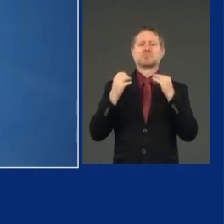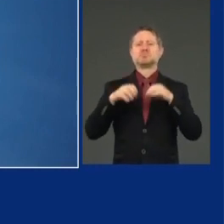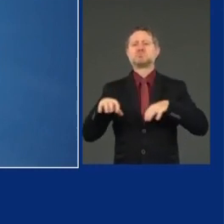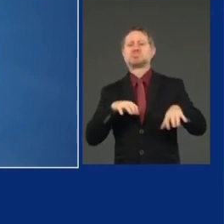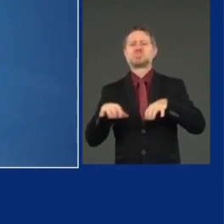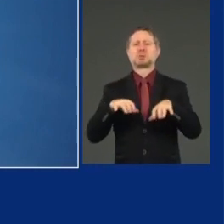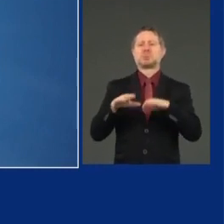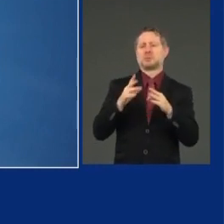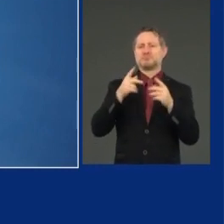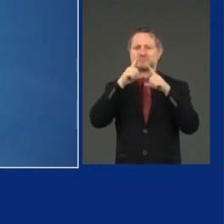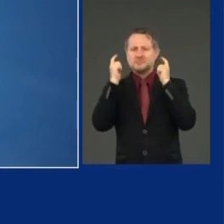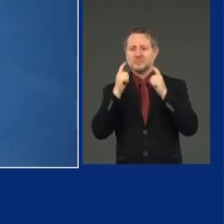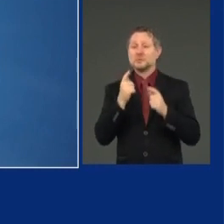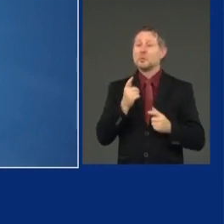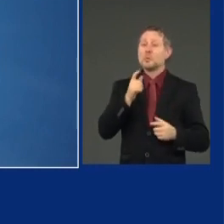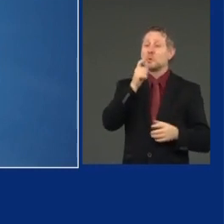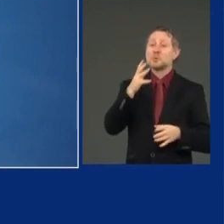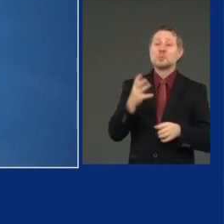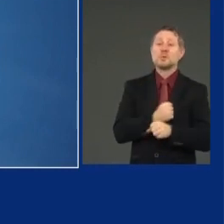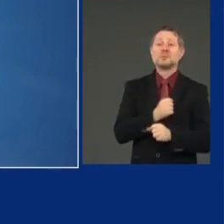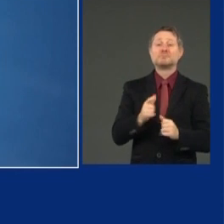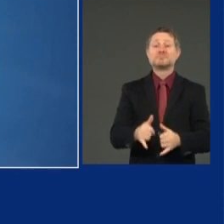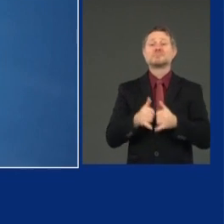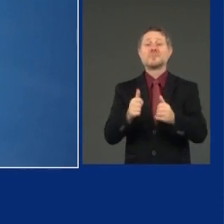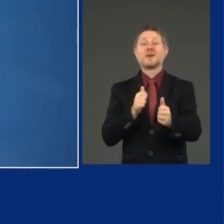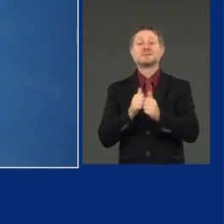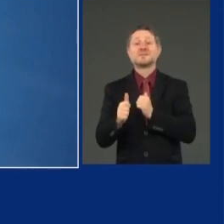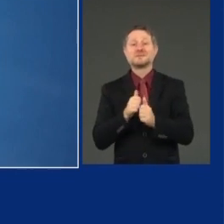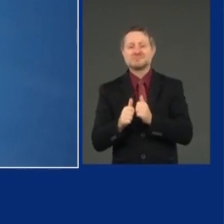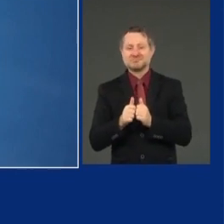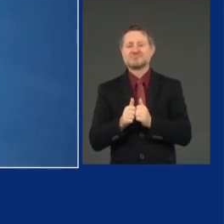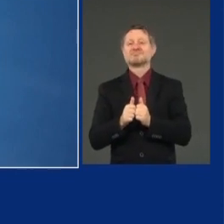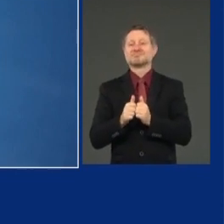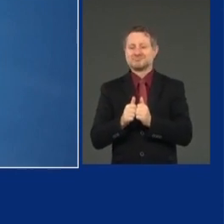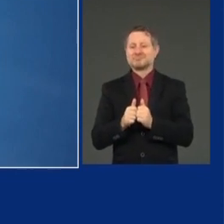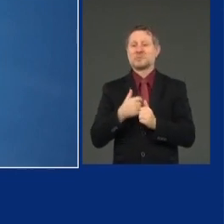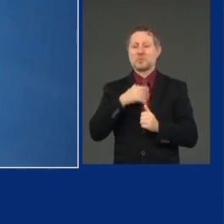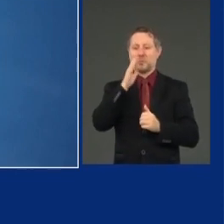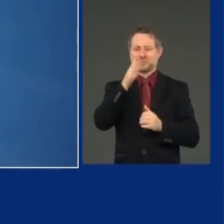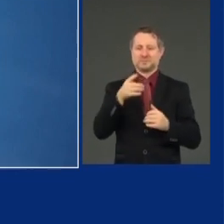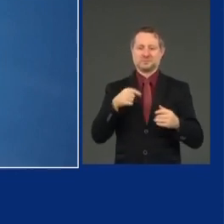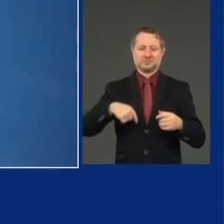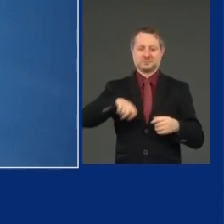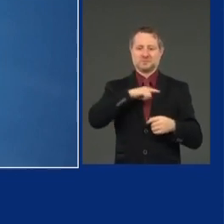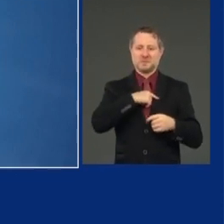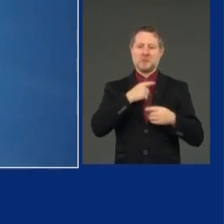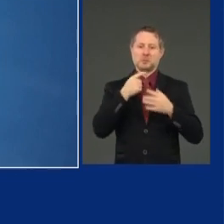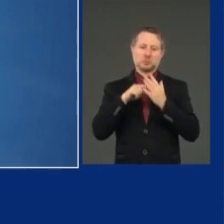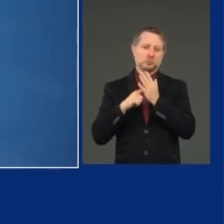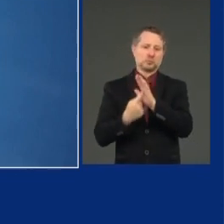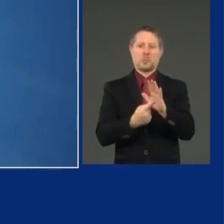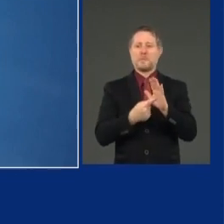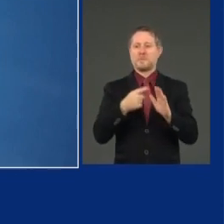YORKERS TO DO A 30-SECOND AD.